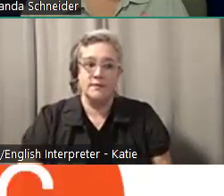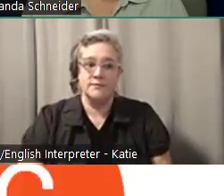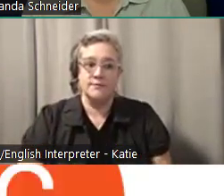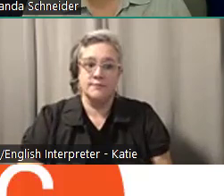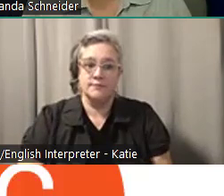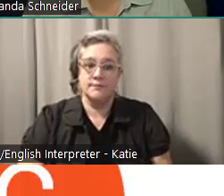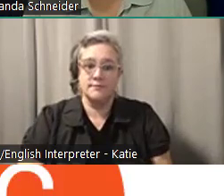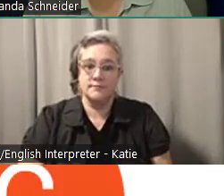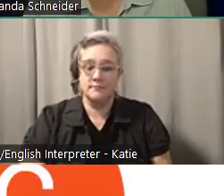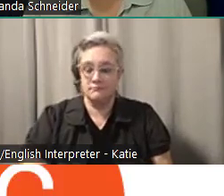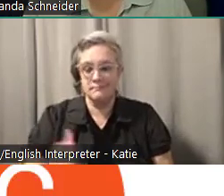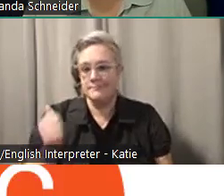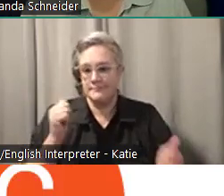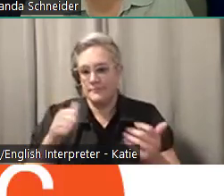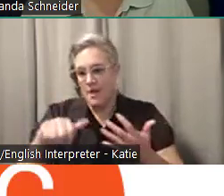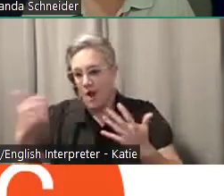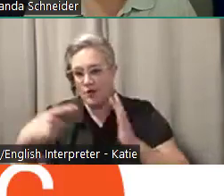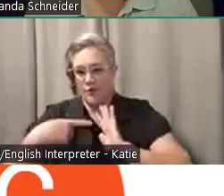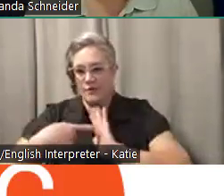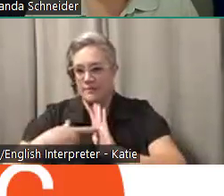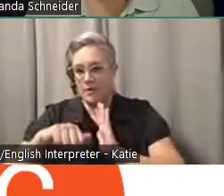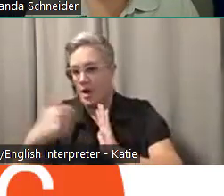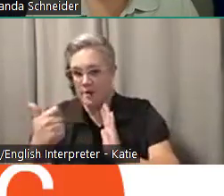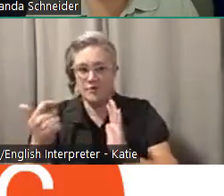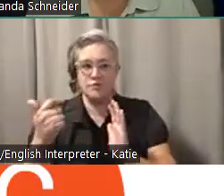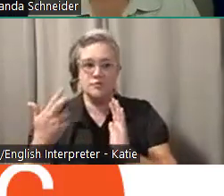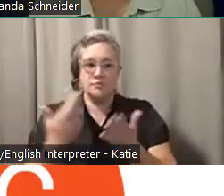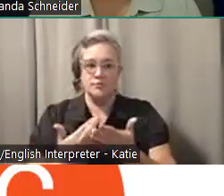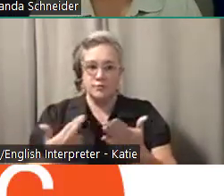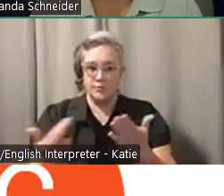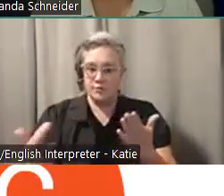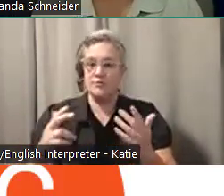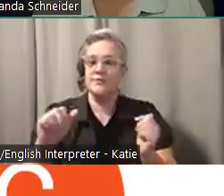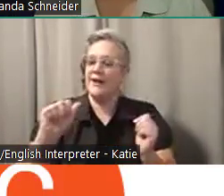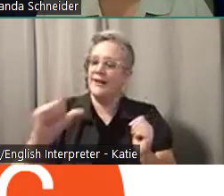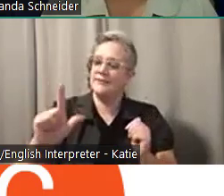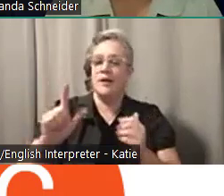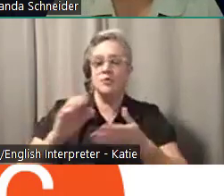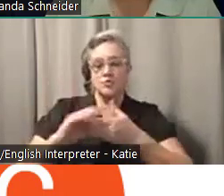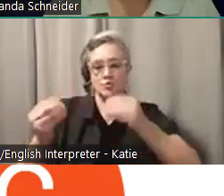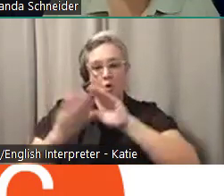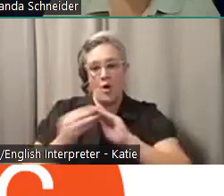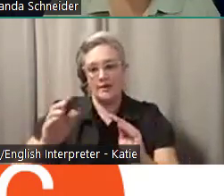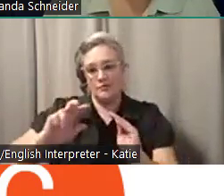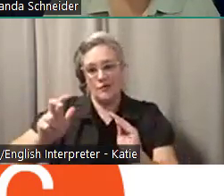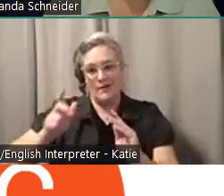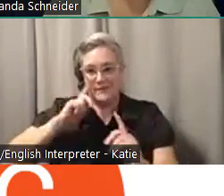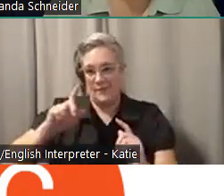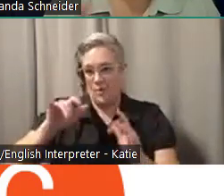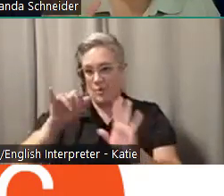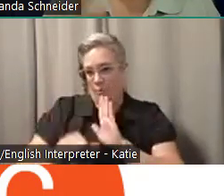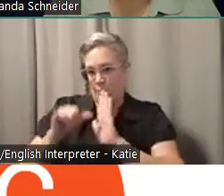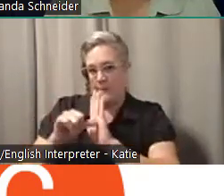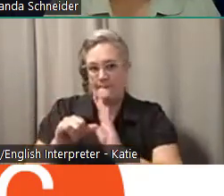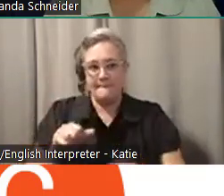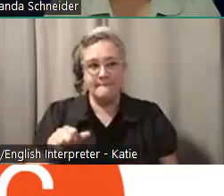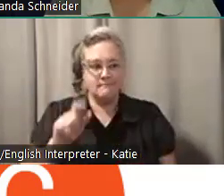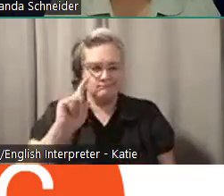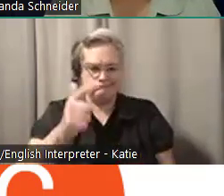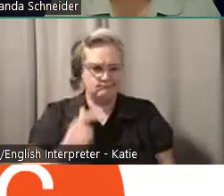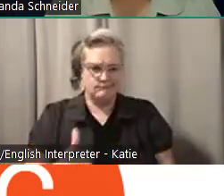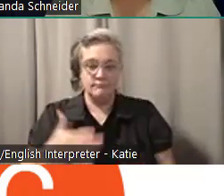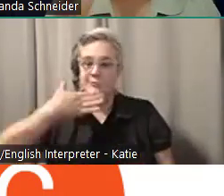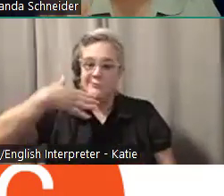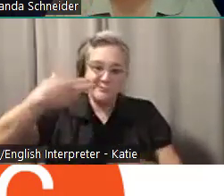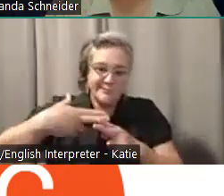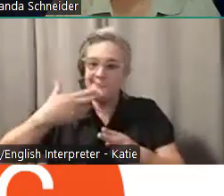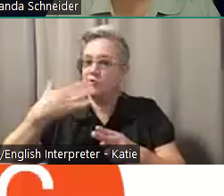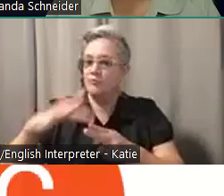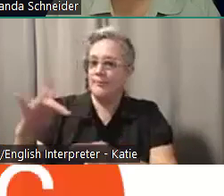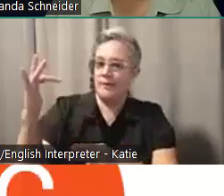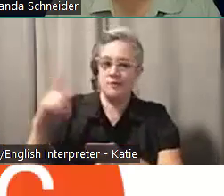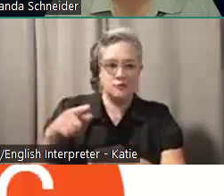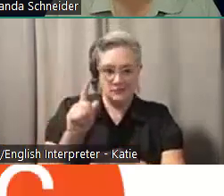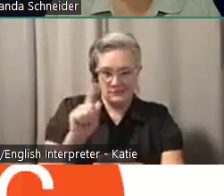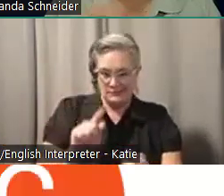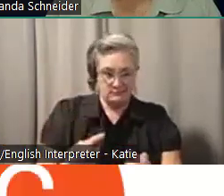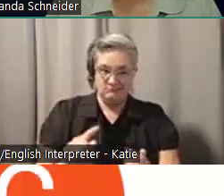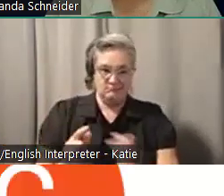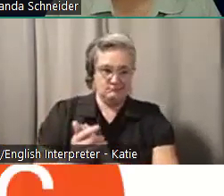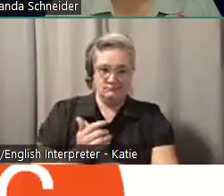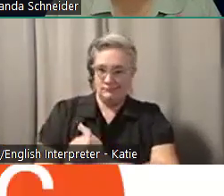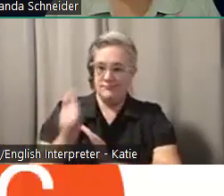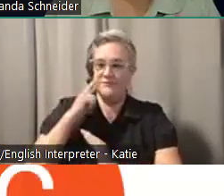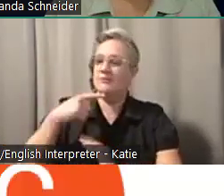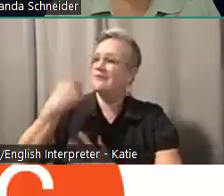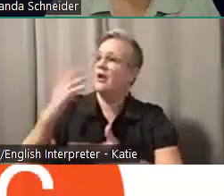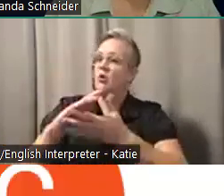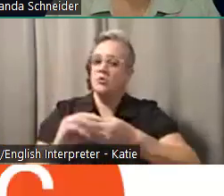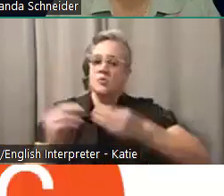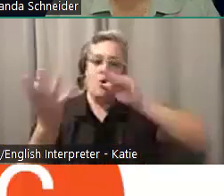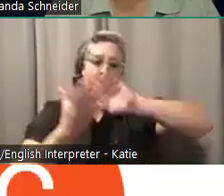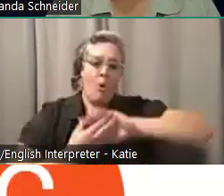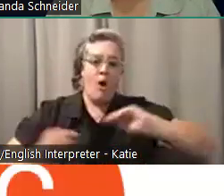And there is also just some other examples of some, uh, ASL storybook channels on YouTube. Uh, these are all reputable sources that do a really great job in telling stories in ASL, if you're interested in